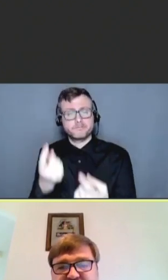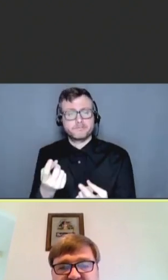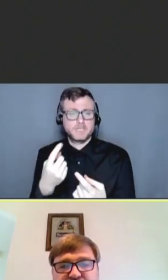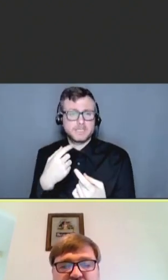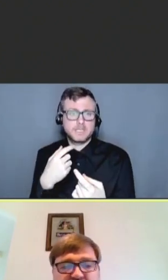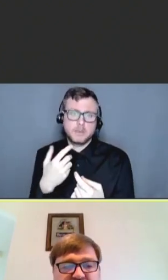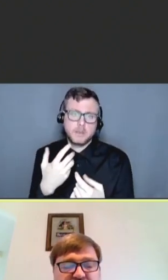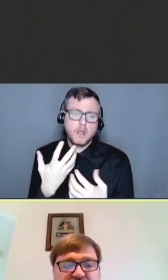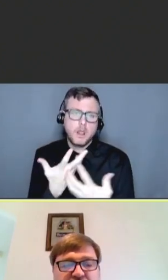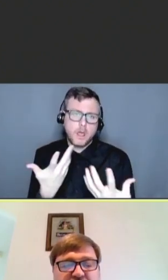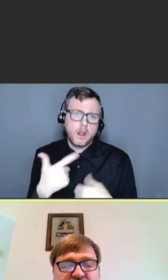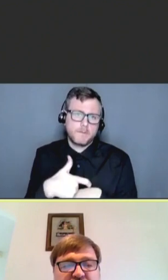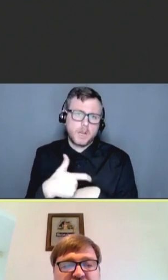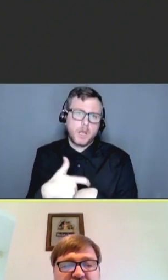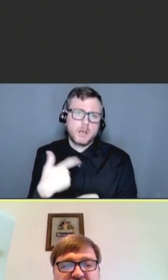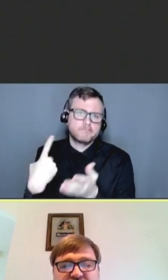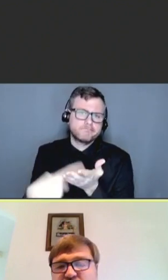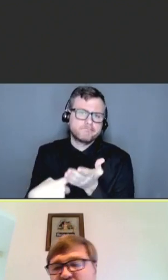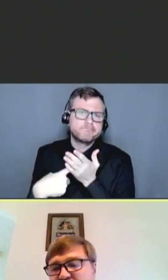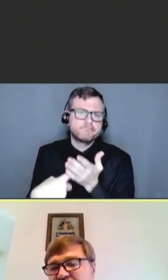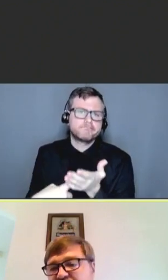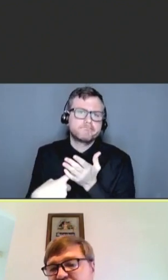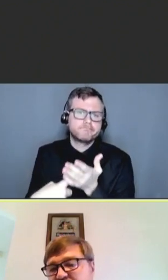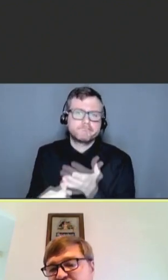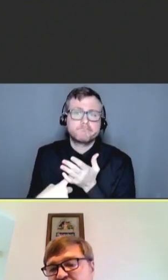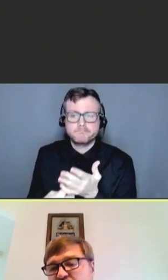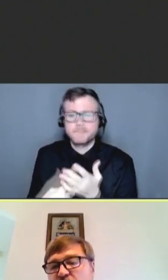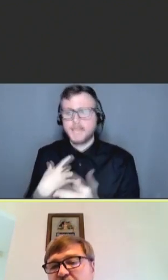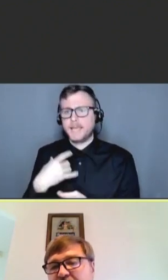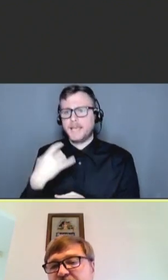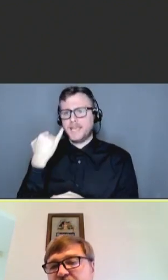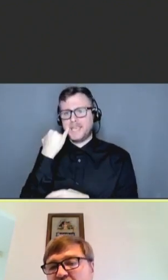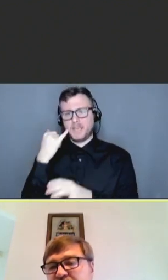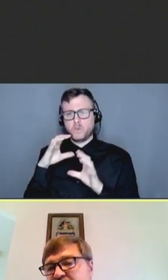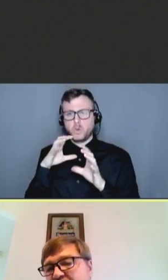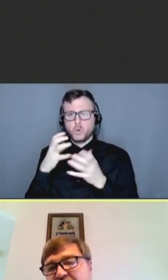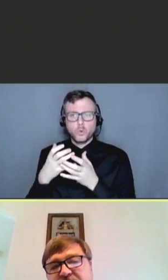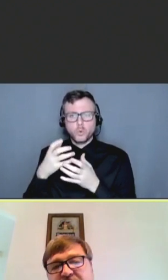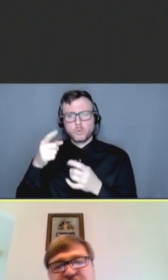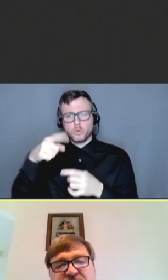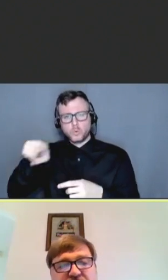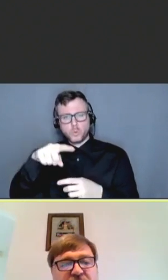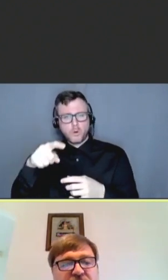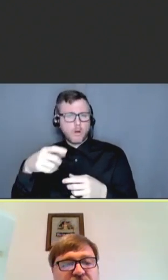our time talking about. Just wondering if the group had thoughts on these at all,